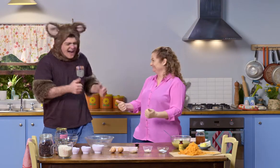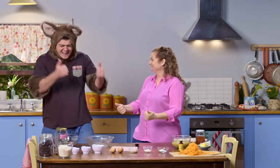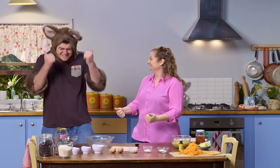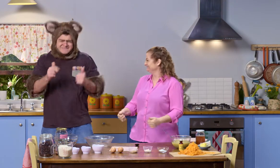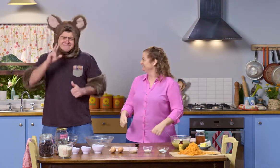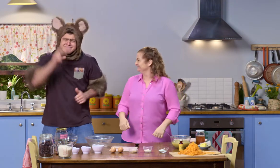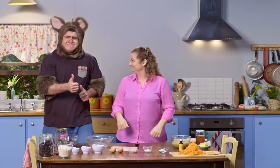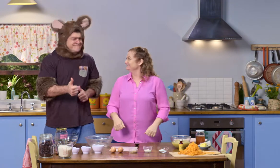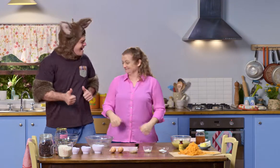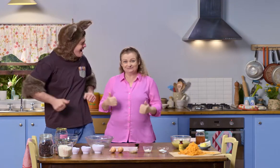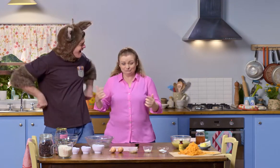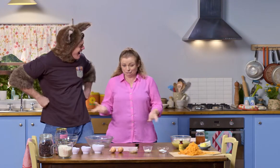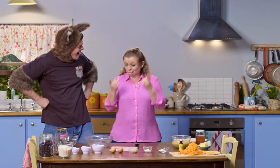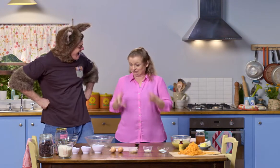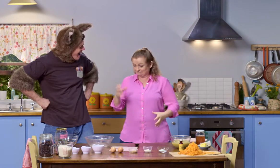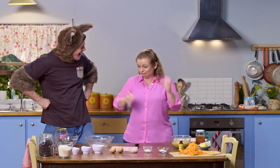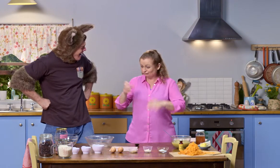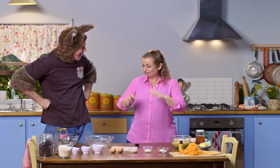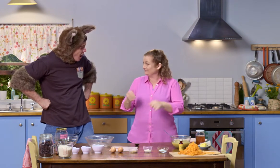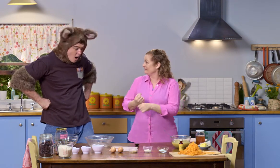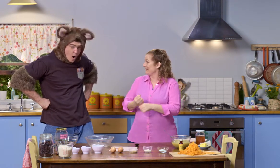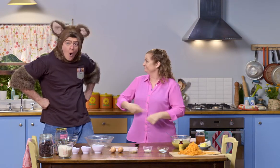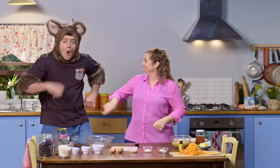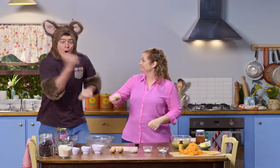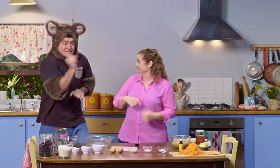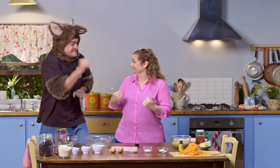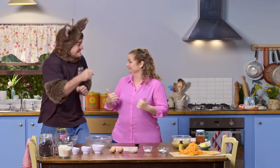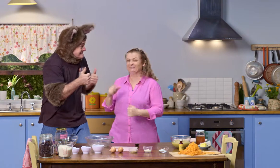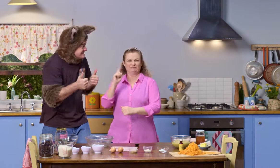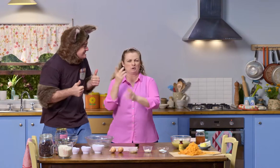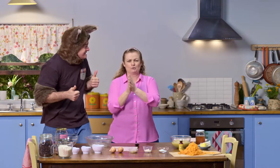Oh, that's great! Well, are we ready to make our muffins? OK.